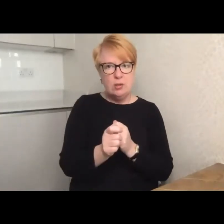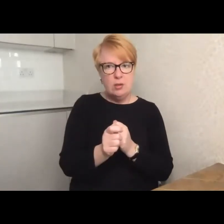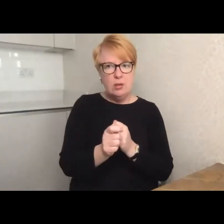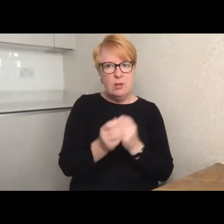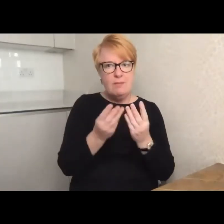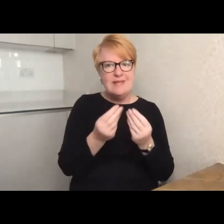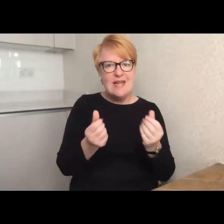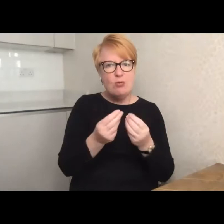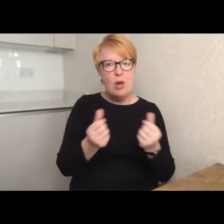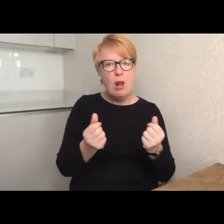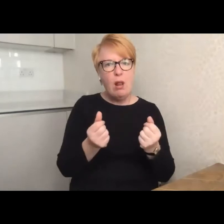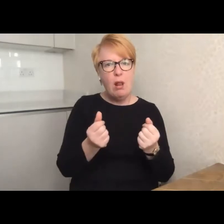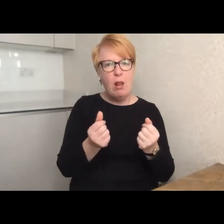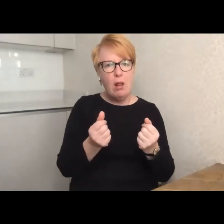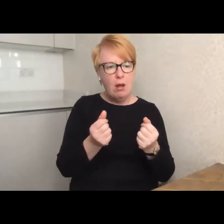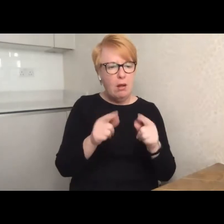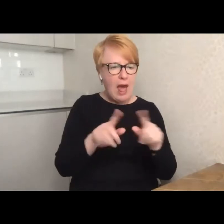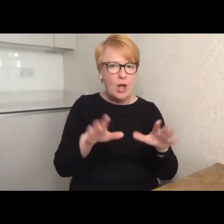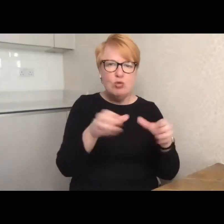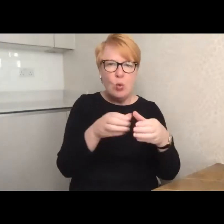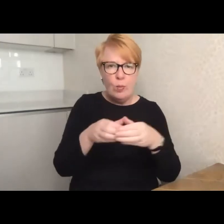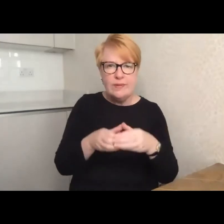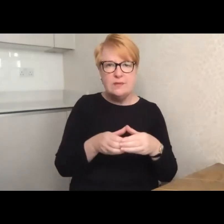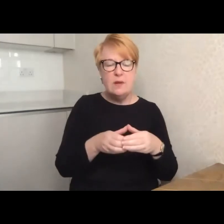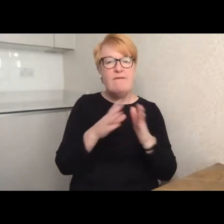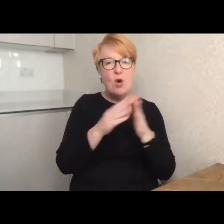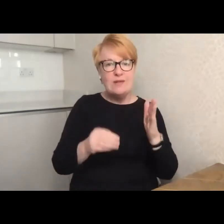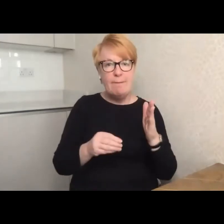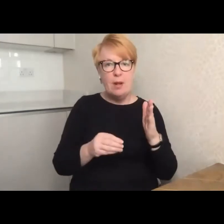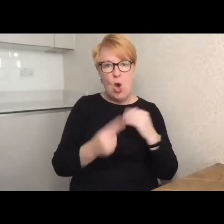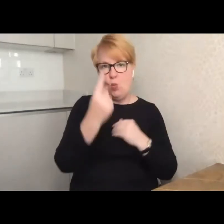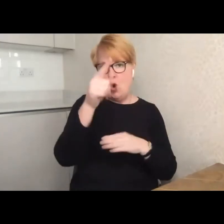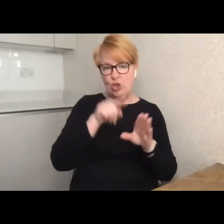So, for example, a year-long education programme for children in refugee camps,